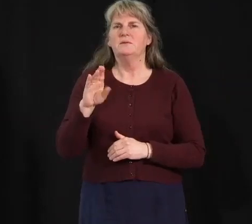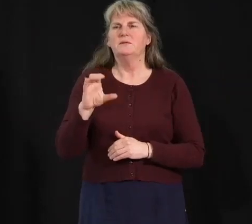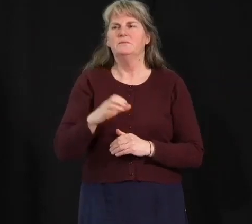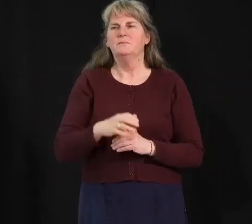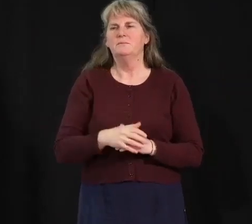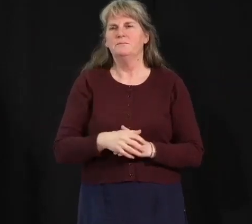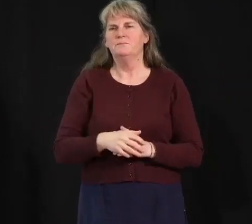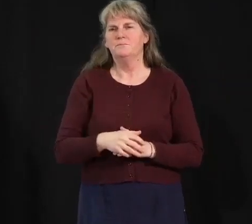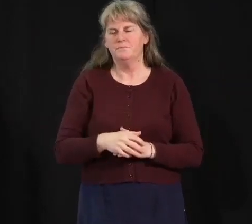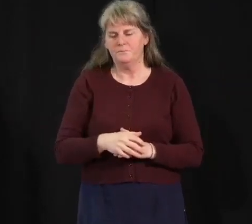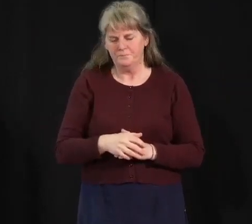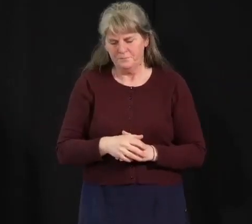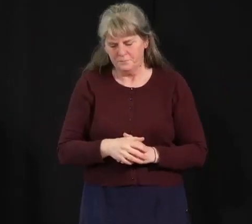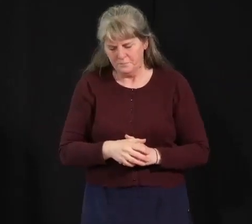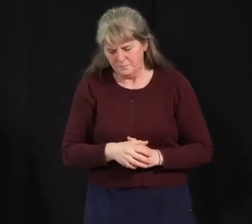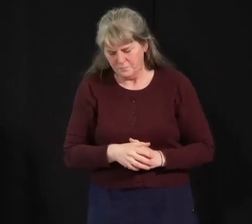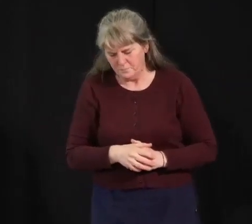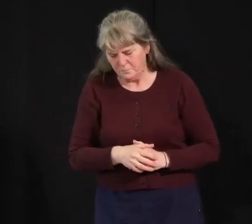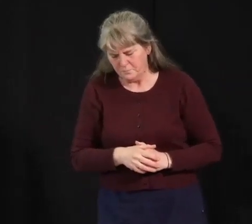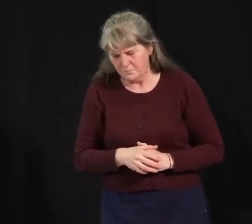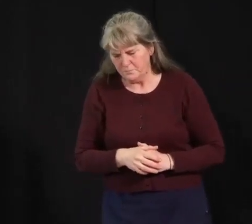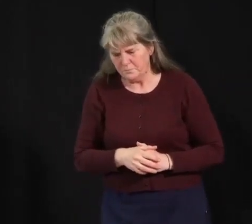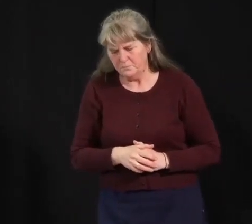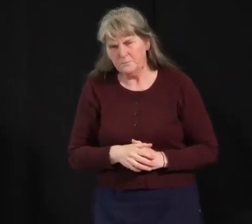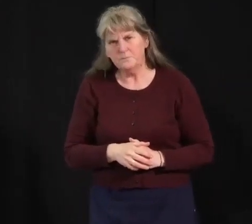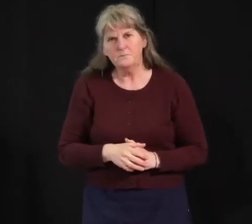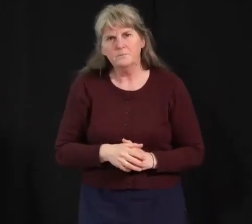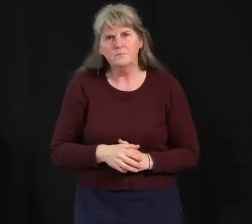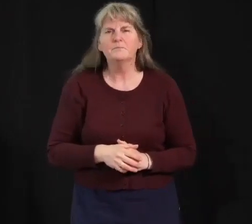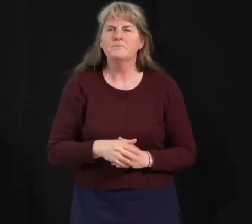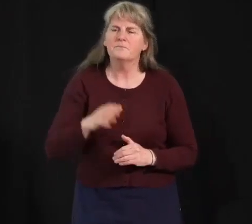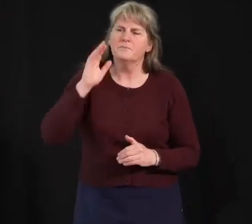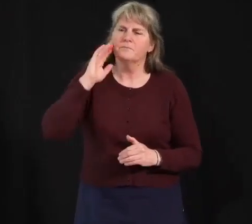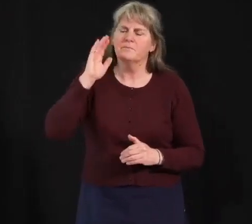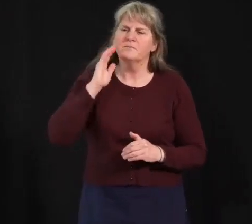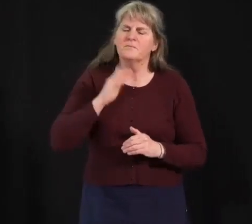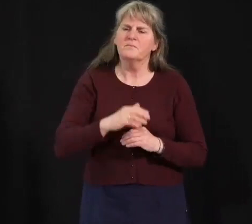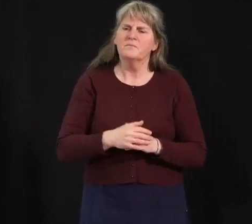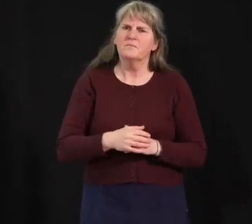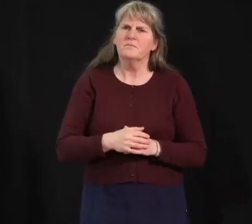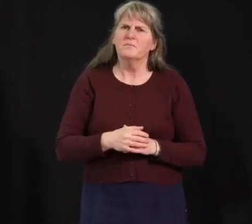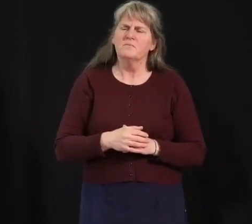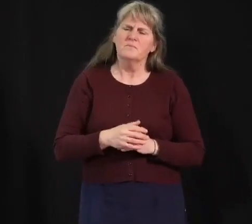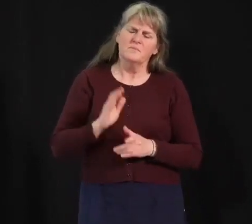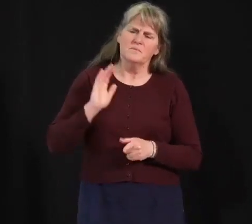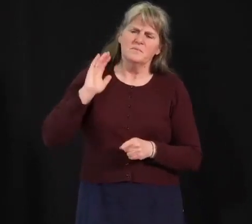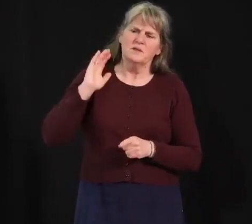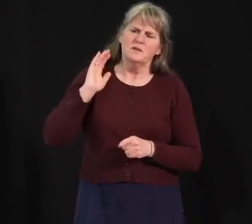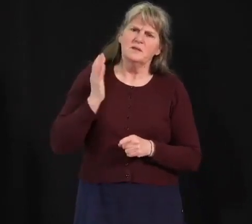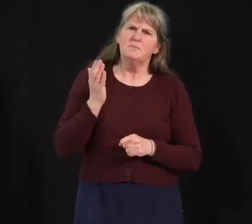able to give you a precise answer but I will make sure that is noted and get back to you.